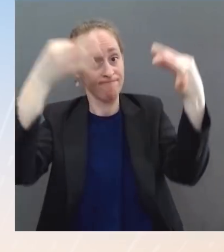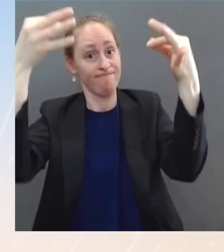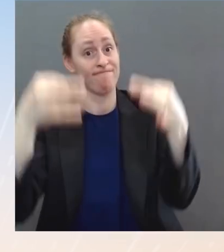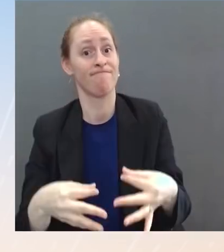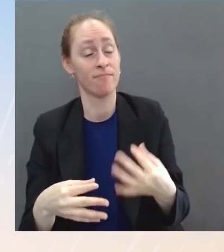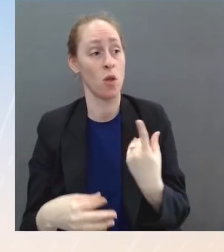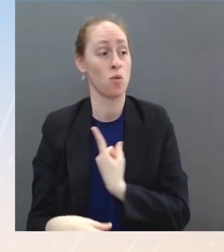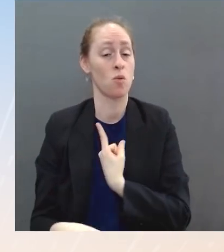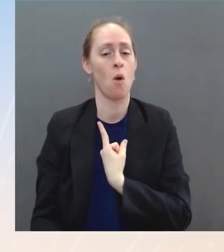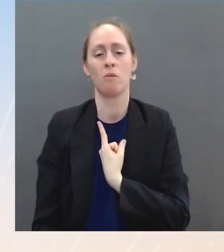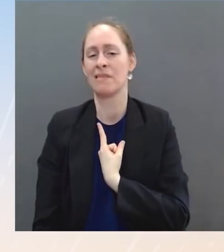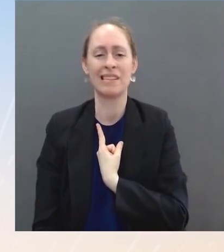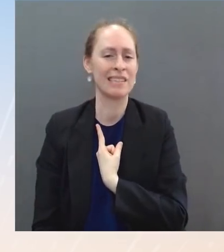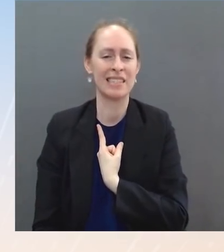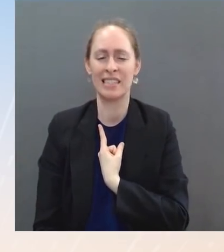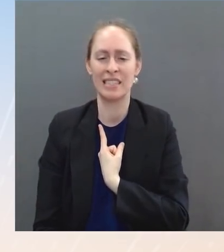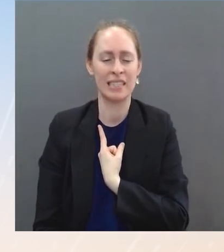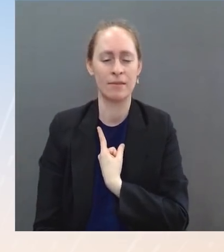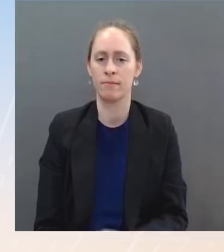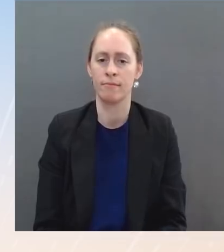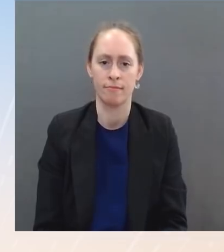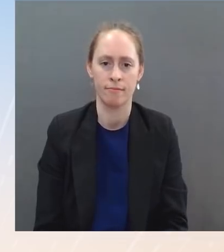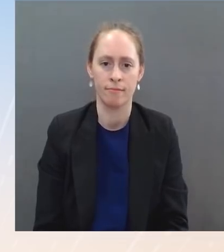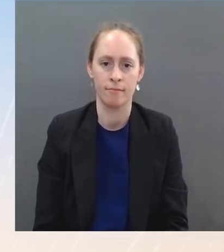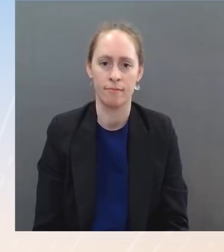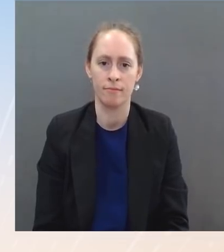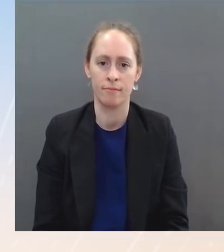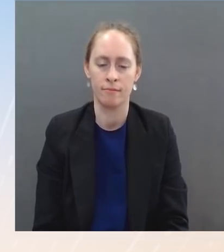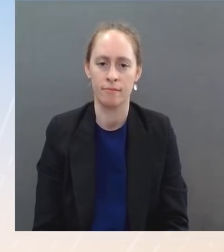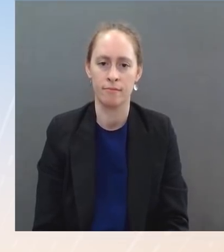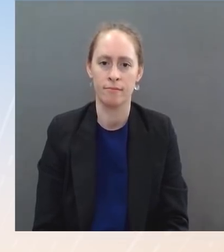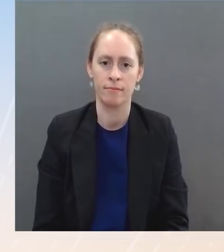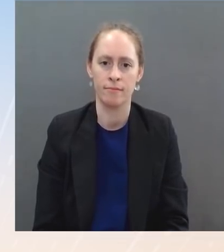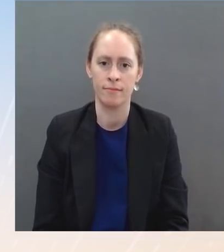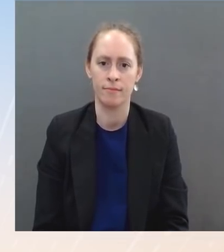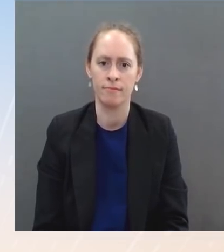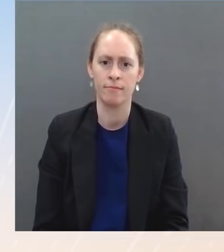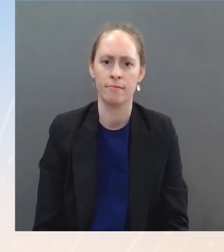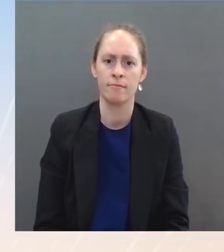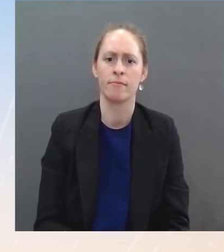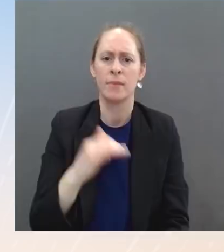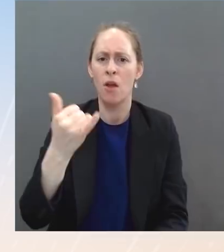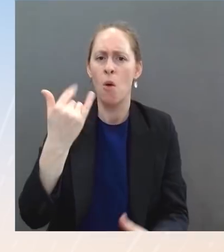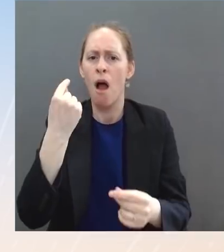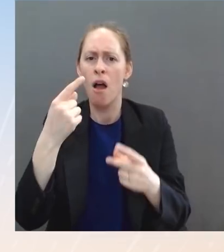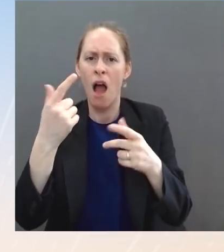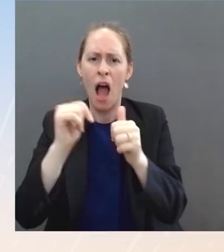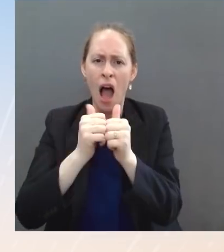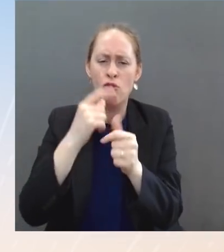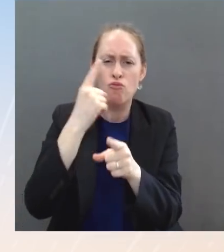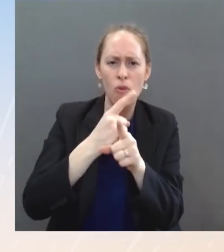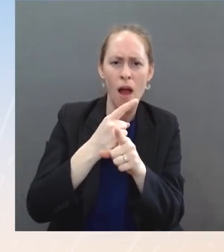for the appropriate venue for accountability; that is going to be done in consultation with allies and with partners around the world.